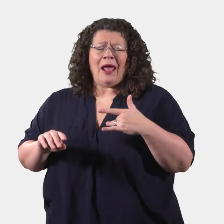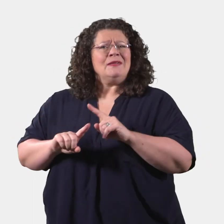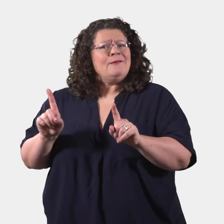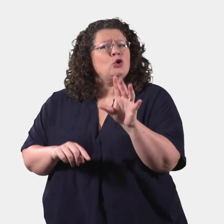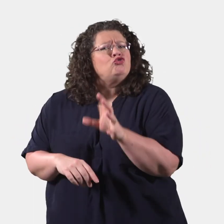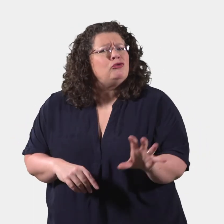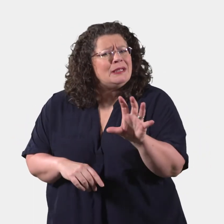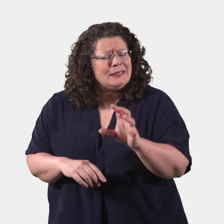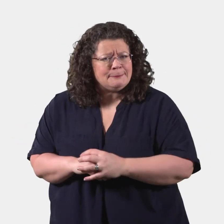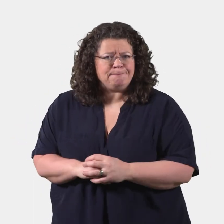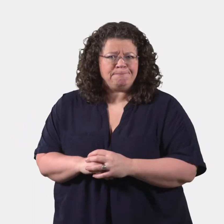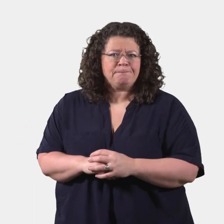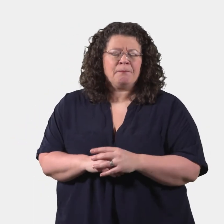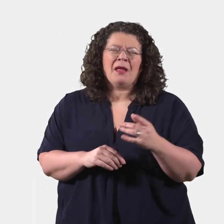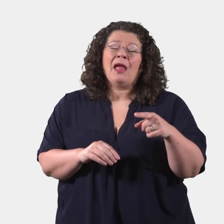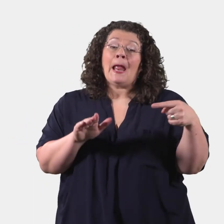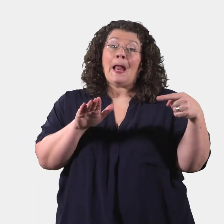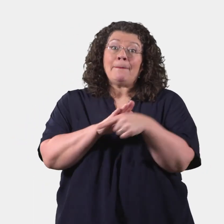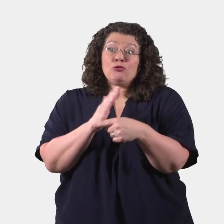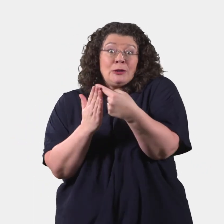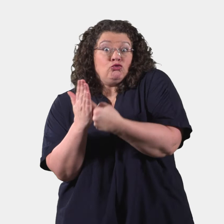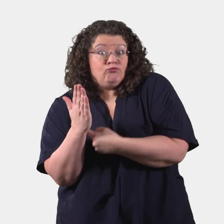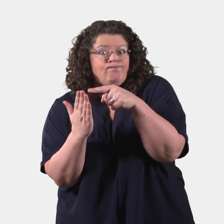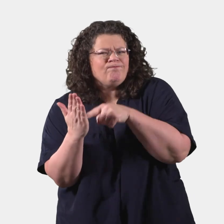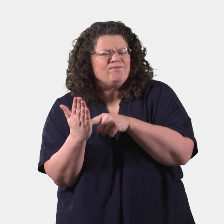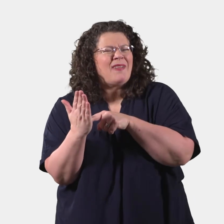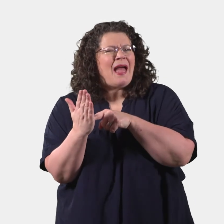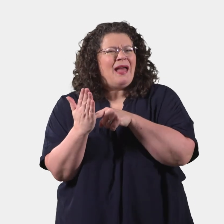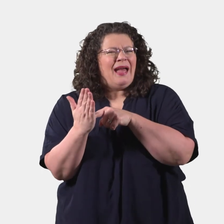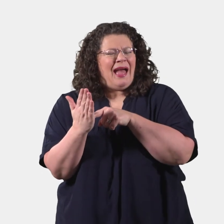Immigration restrictions or rules for people who have chosen to live in another country.